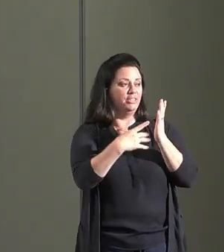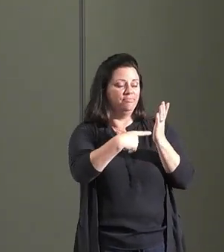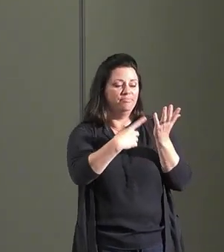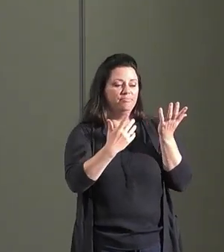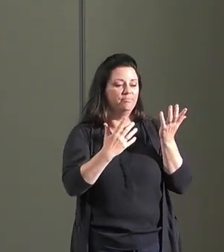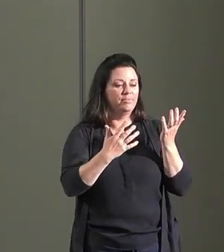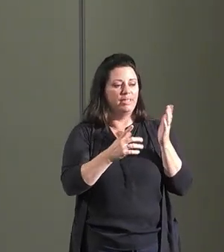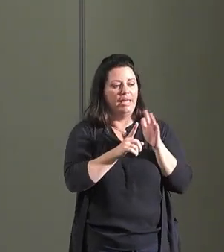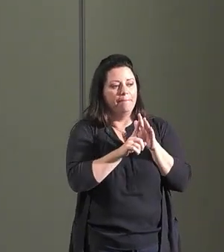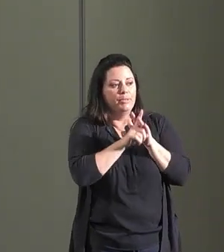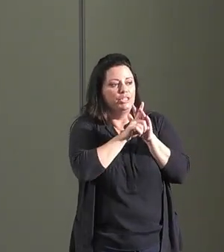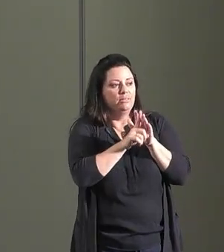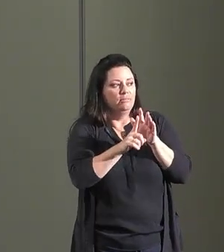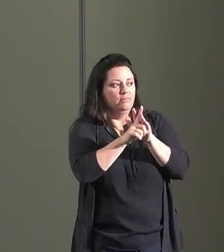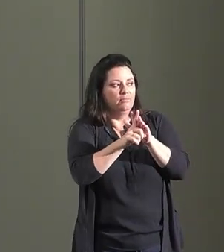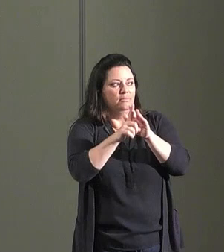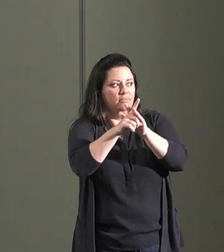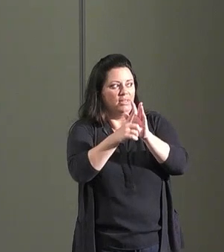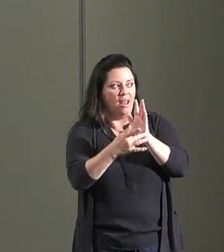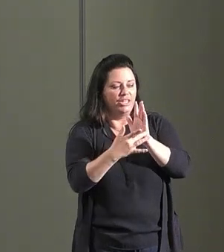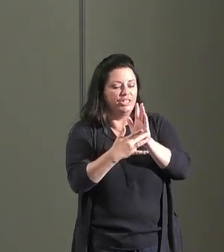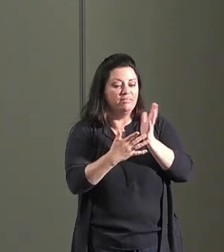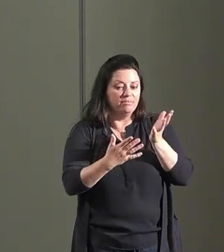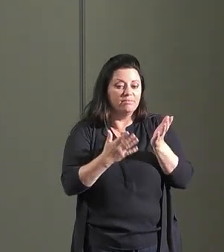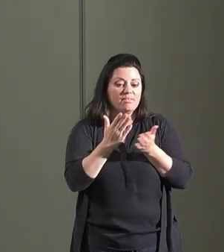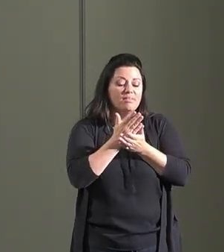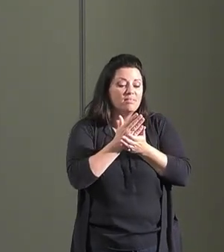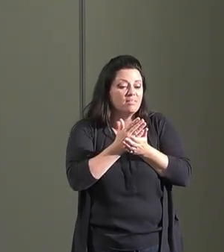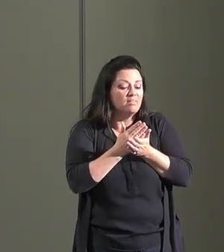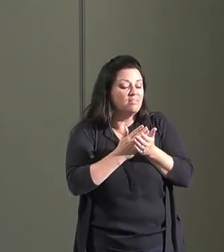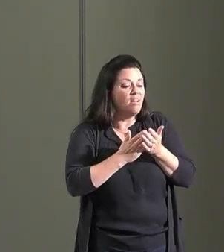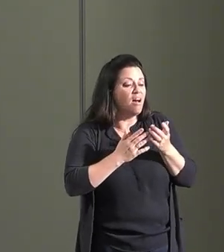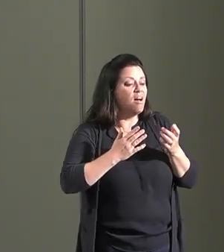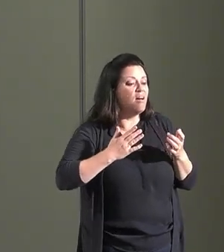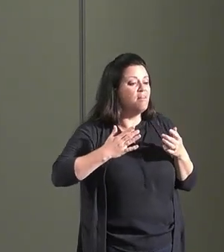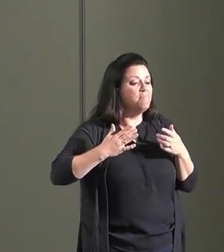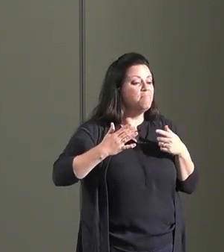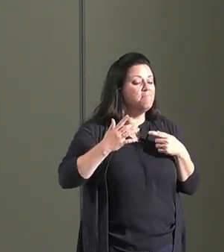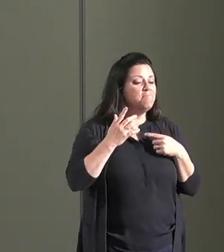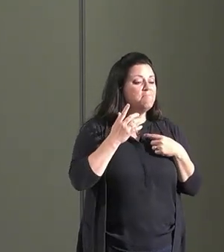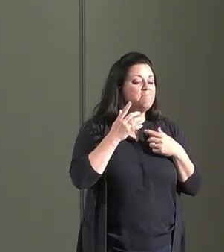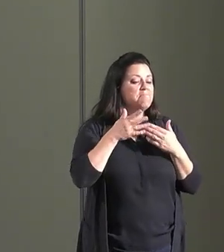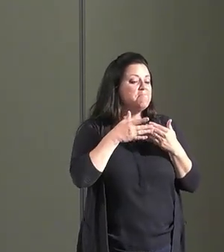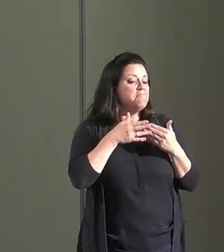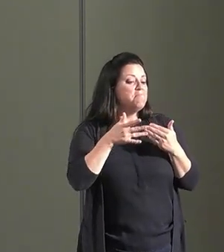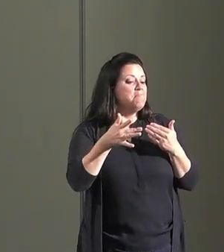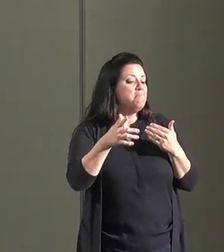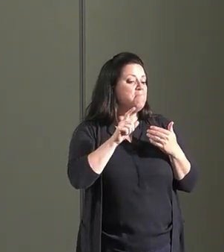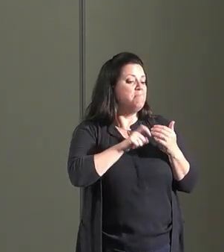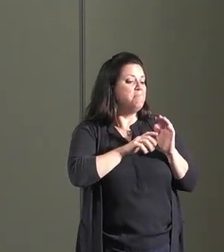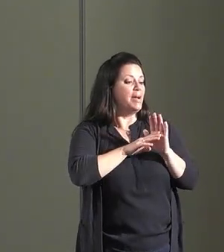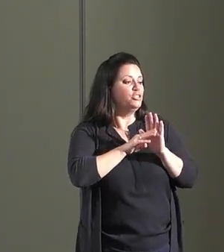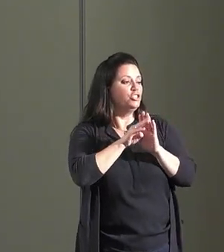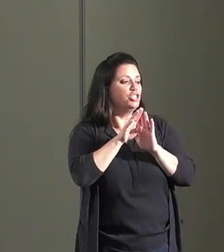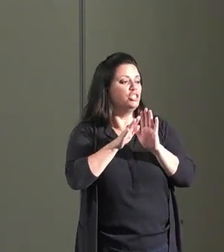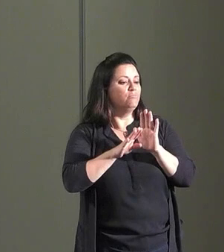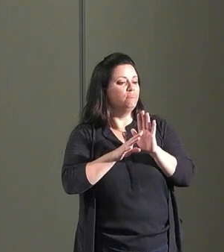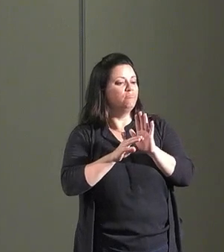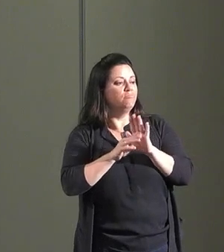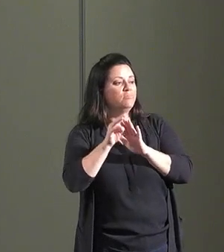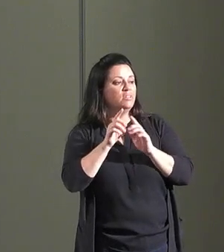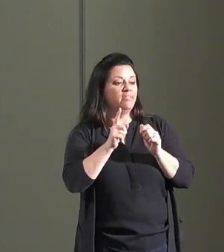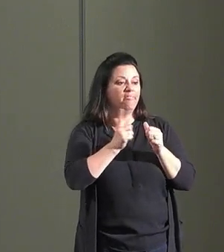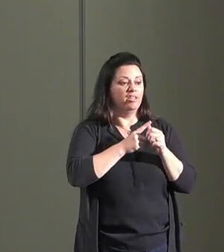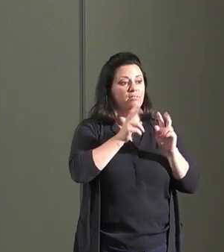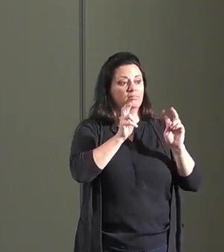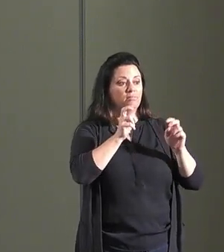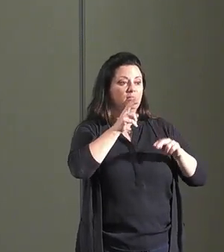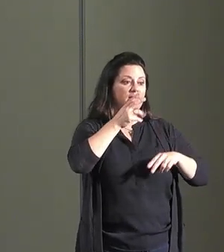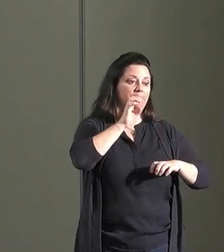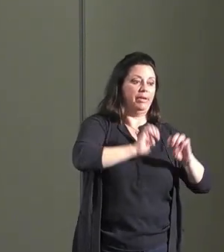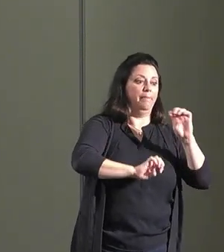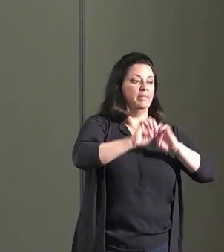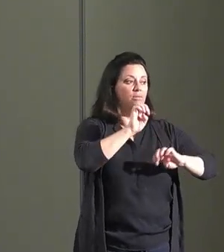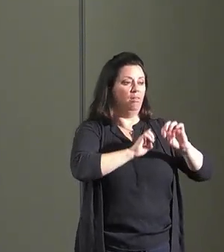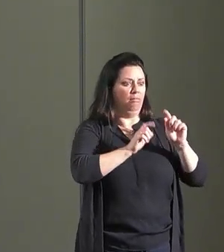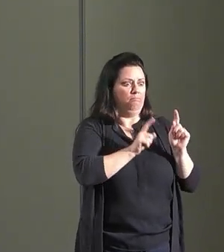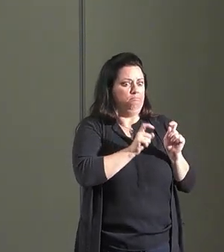merging technology has notion of imagination. It is experimental at first and we put them in the